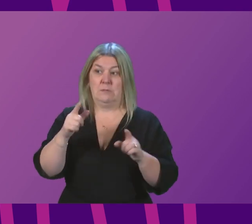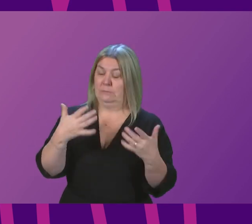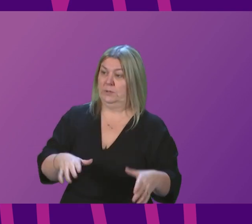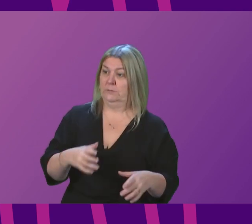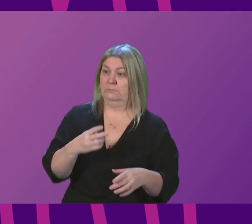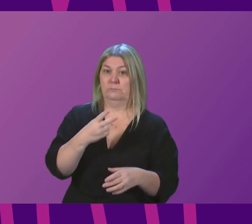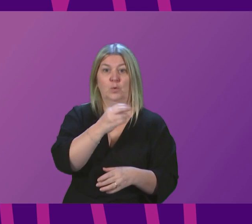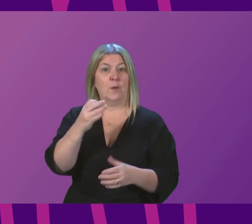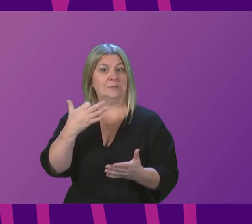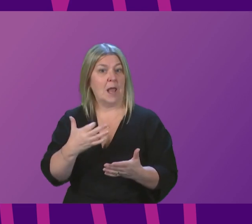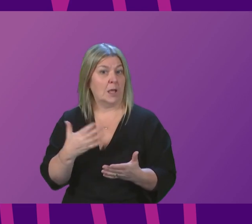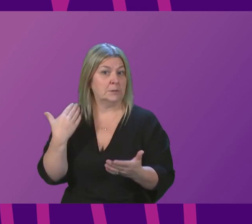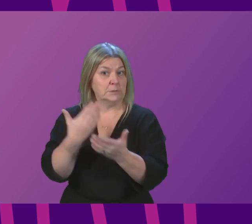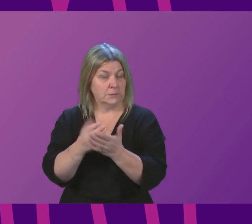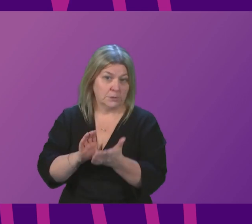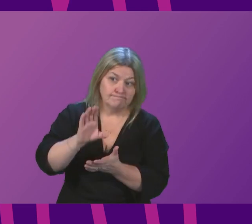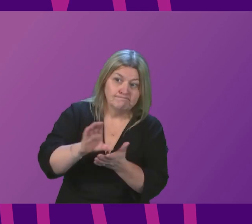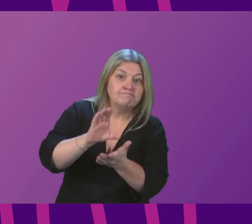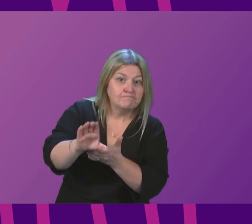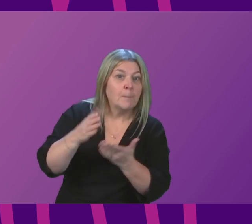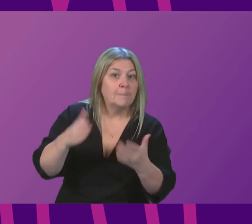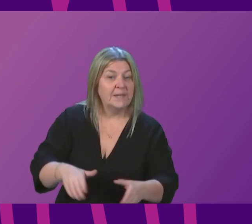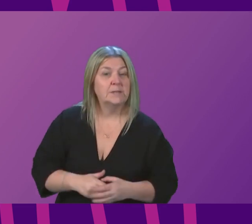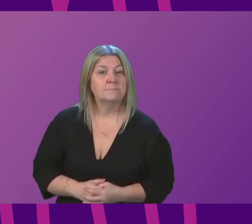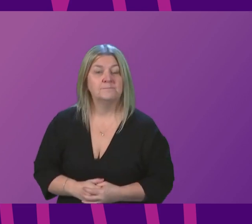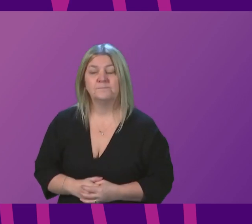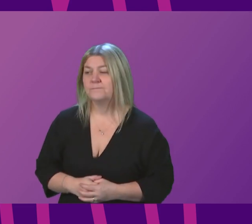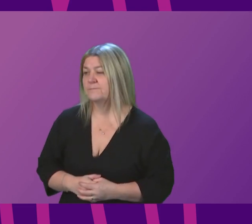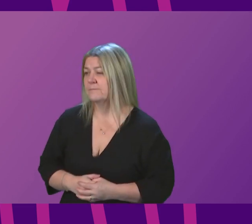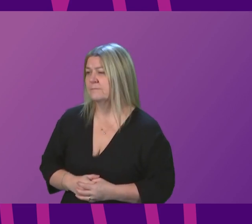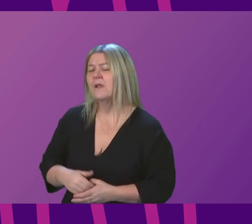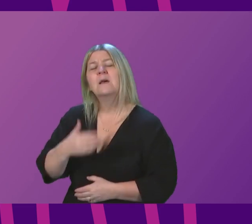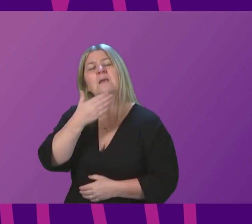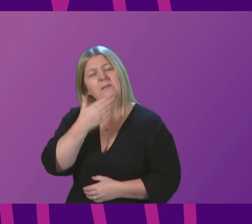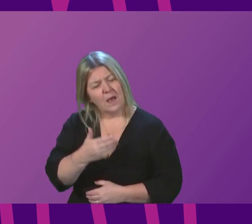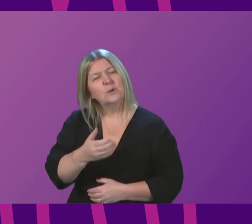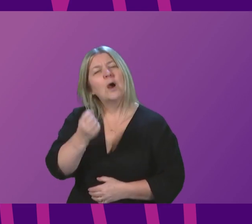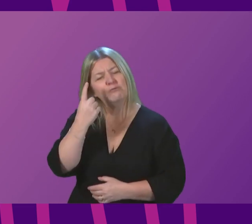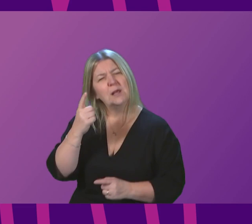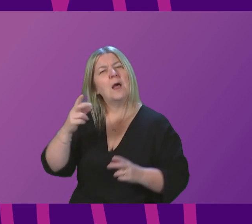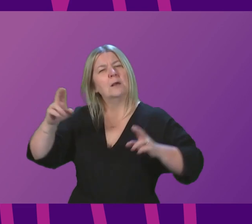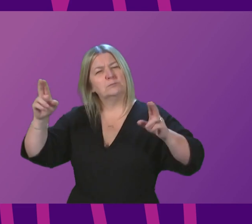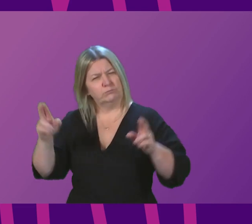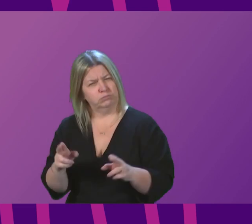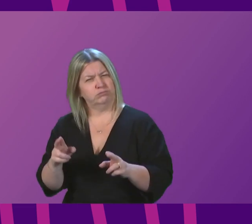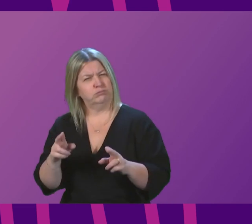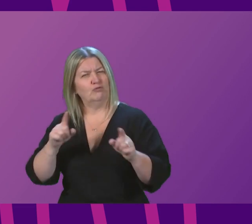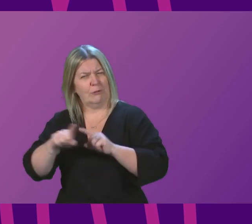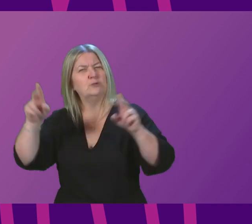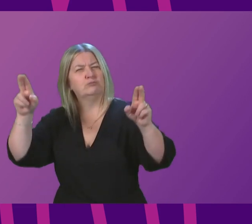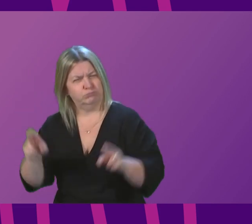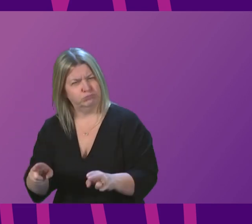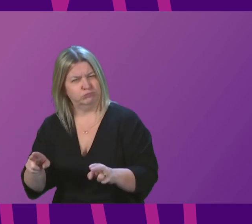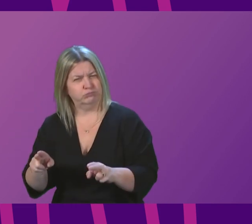I note those mitigations, but added to the misery of skyrocketing energy bills are the